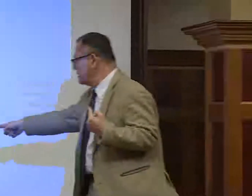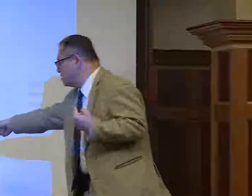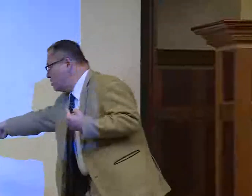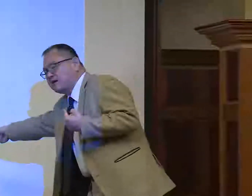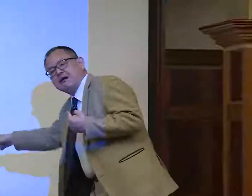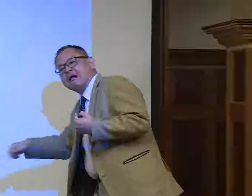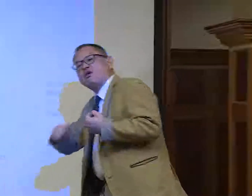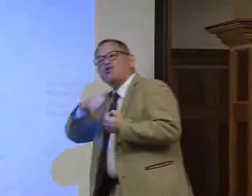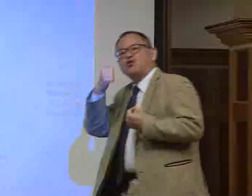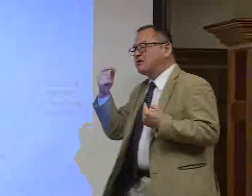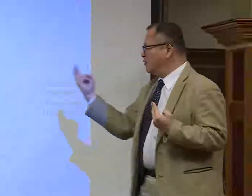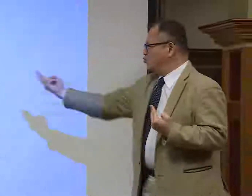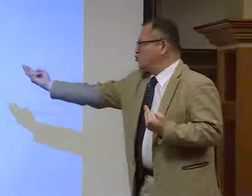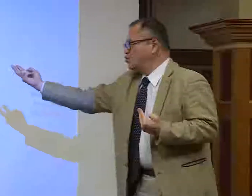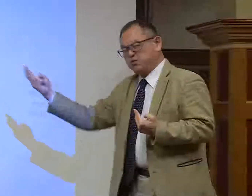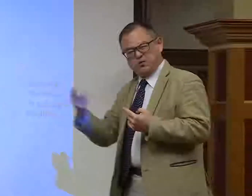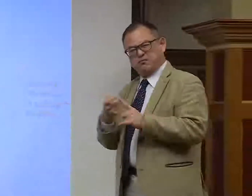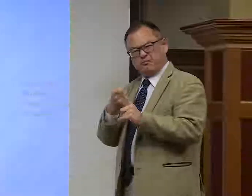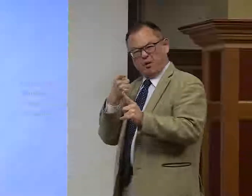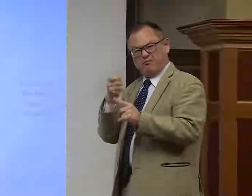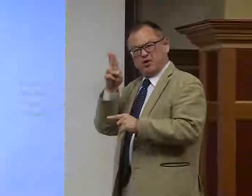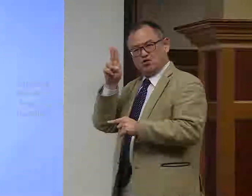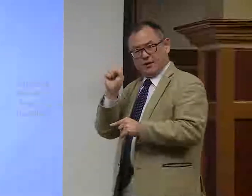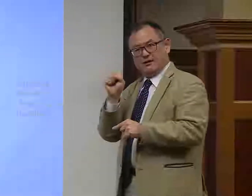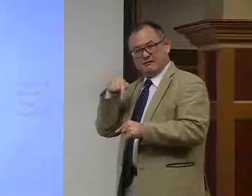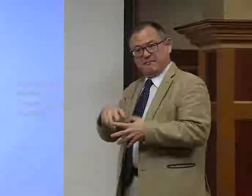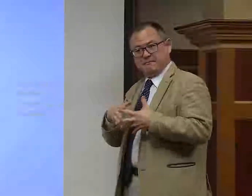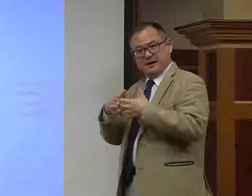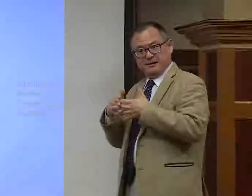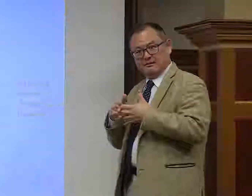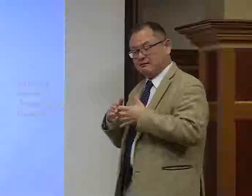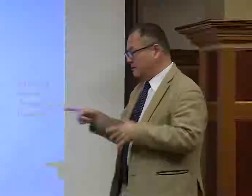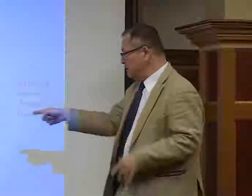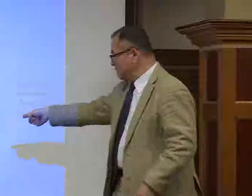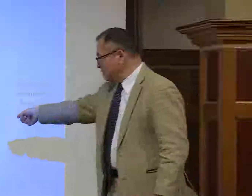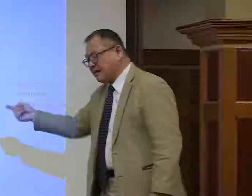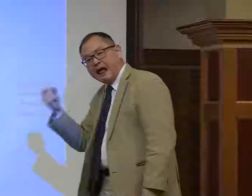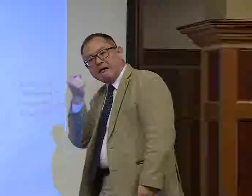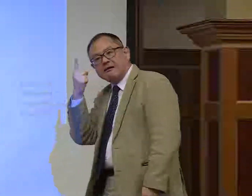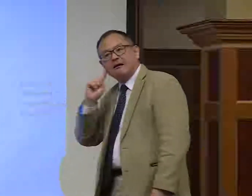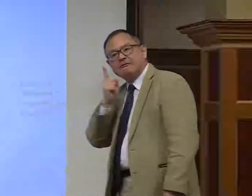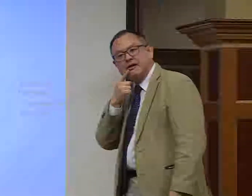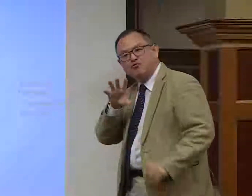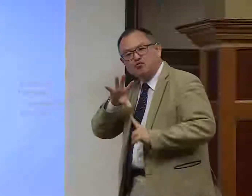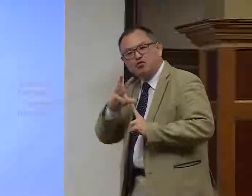The first two, on the left, are from the United States, but then "Understanding Deaf Culture,"